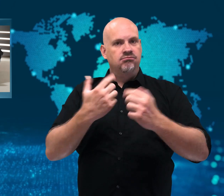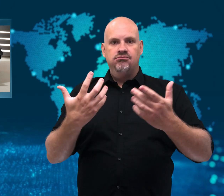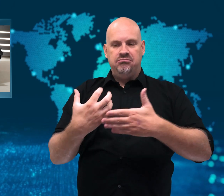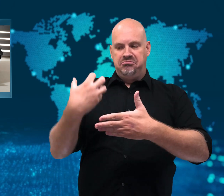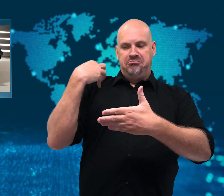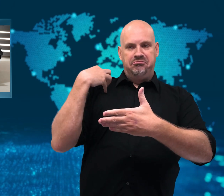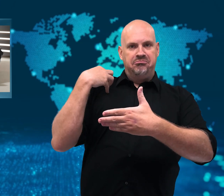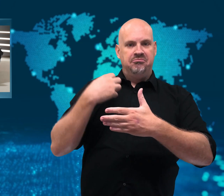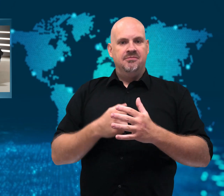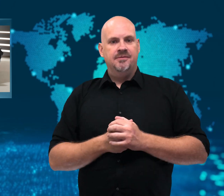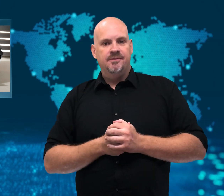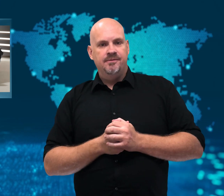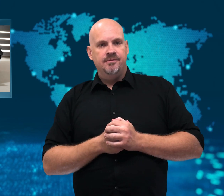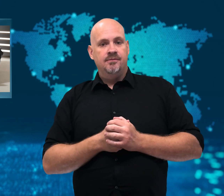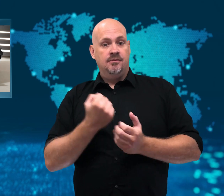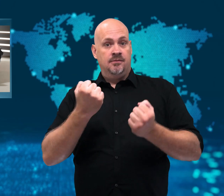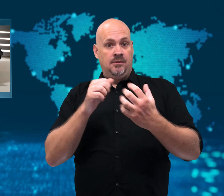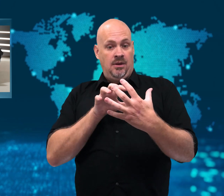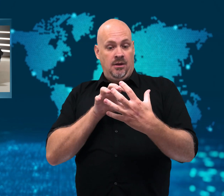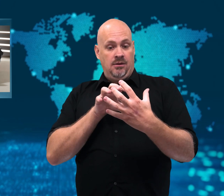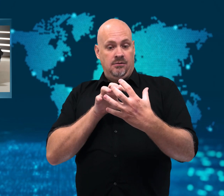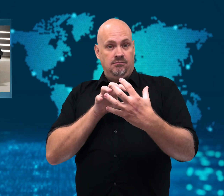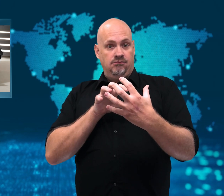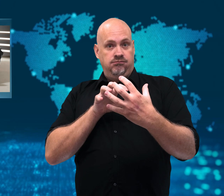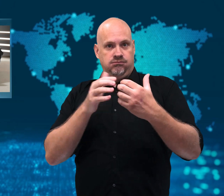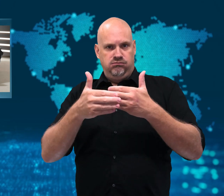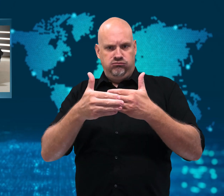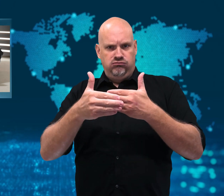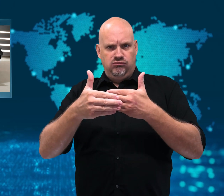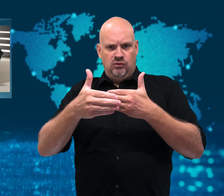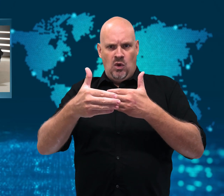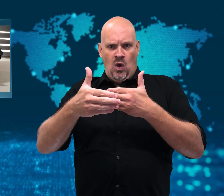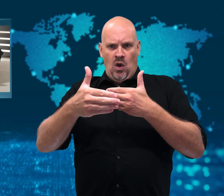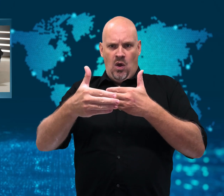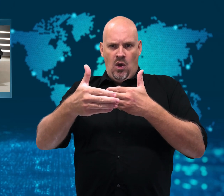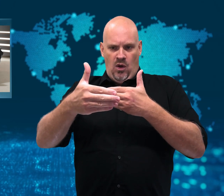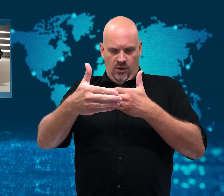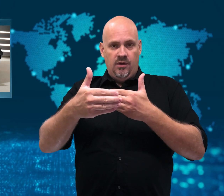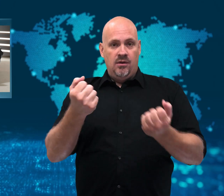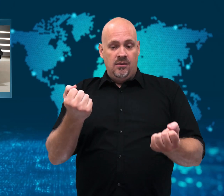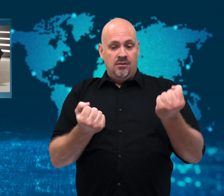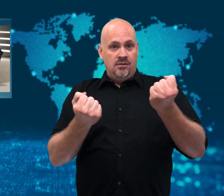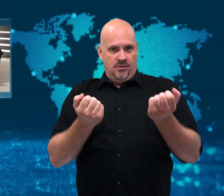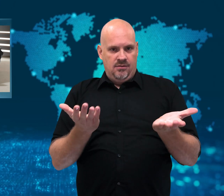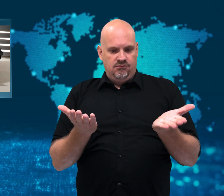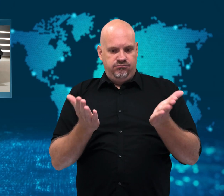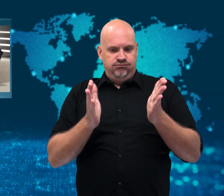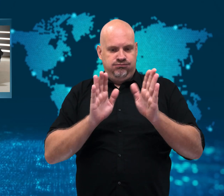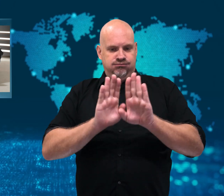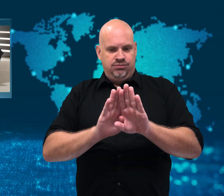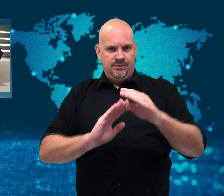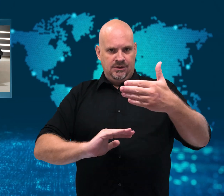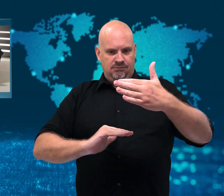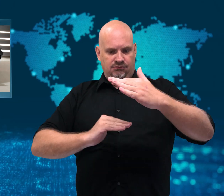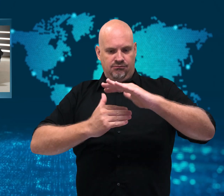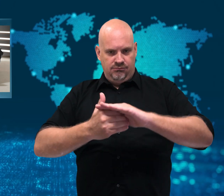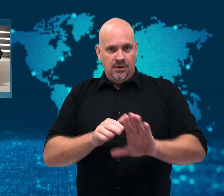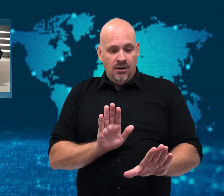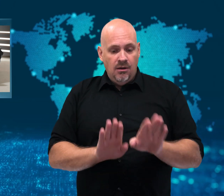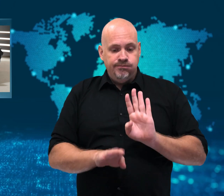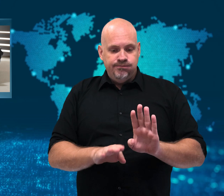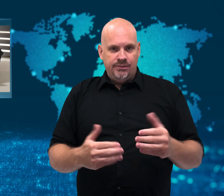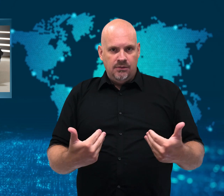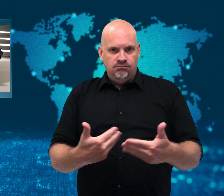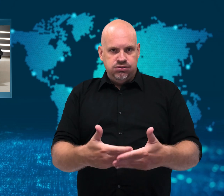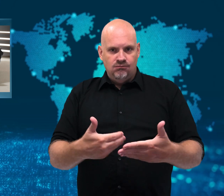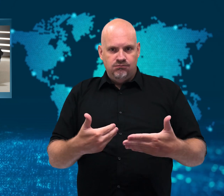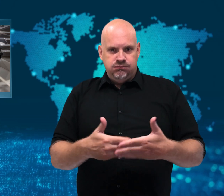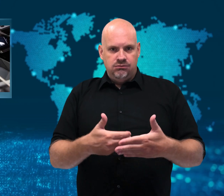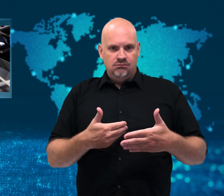This makes the driver’s seat and the driver’s space more comfortable.